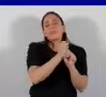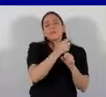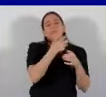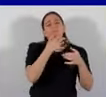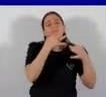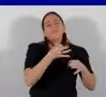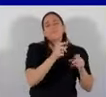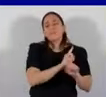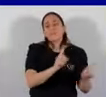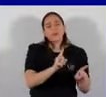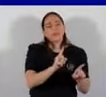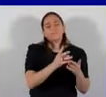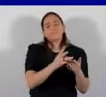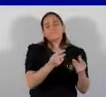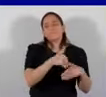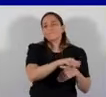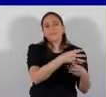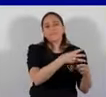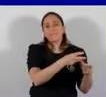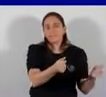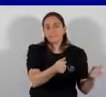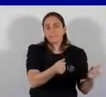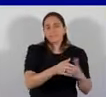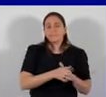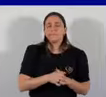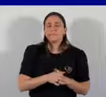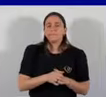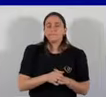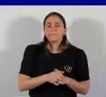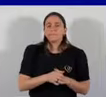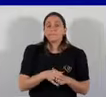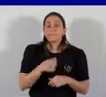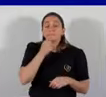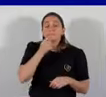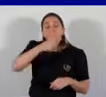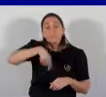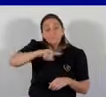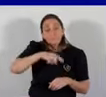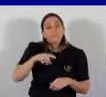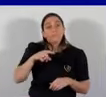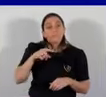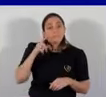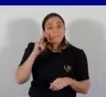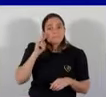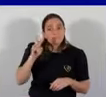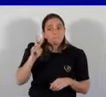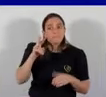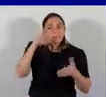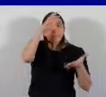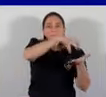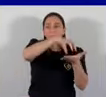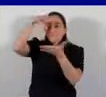And let's start to close, a problem of informality So if you let those team ministries